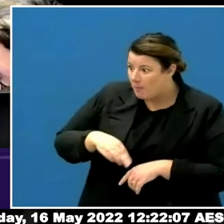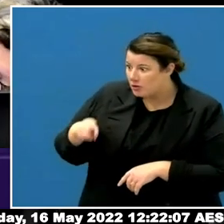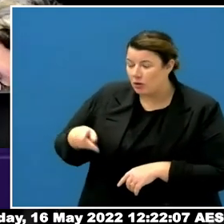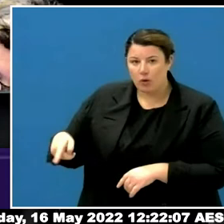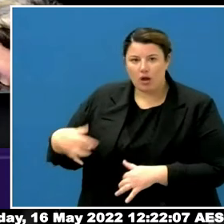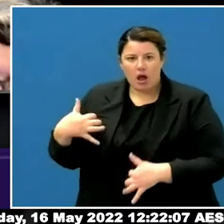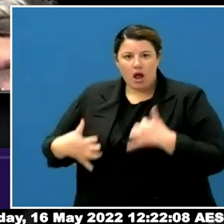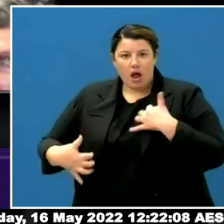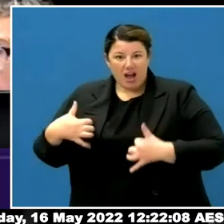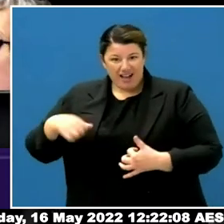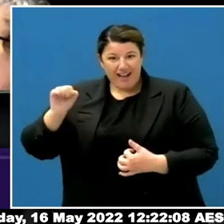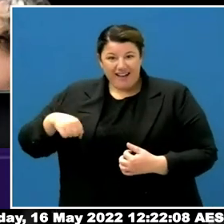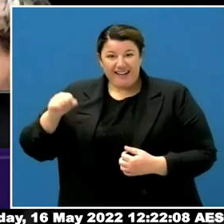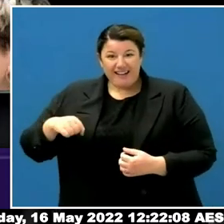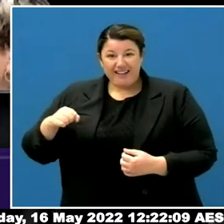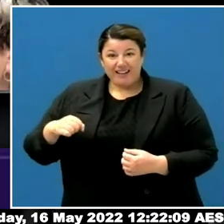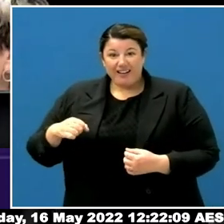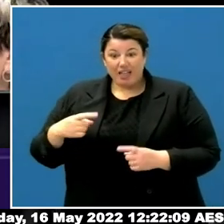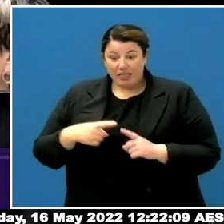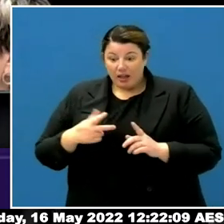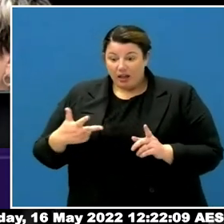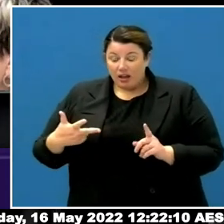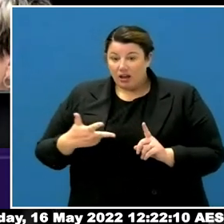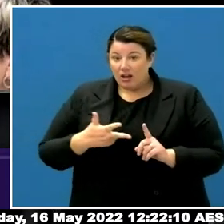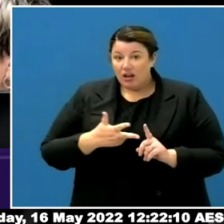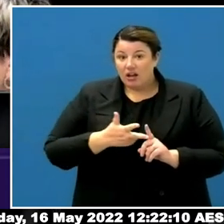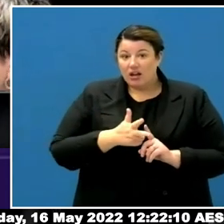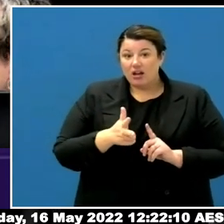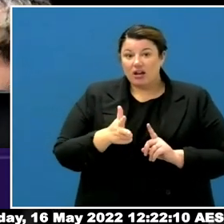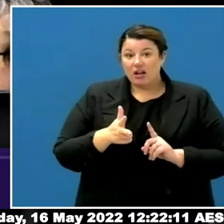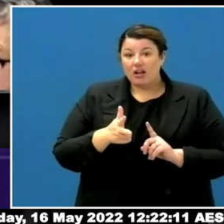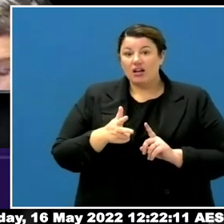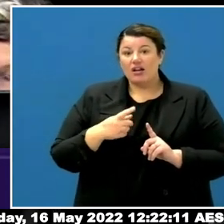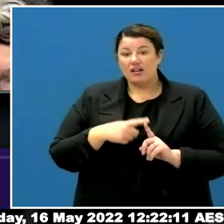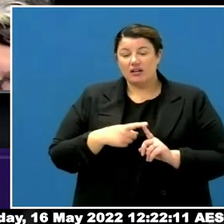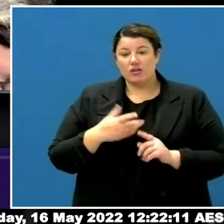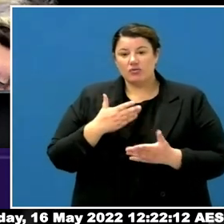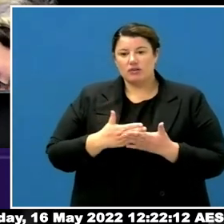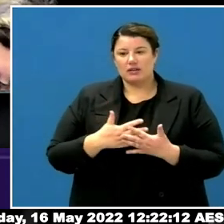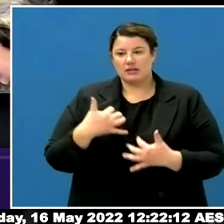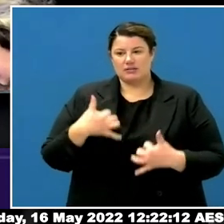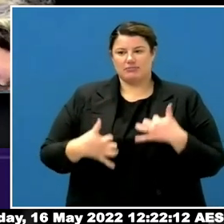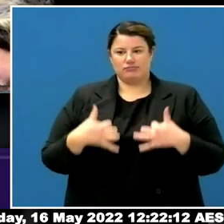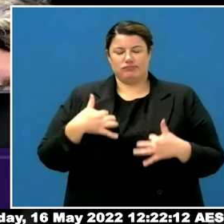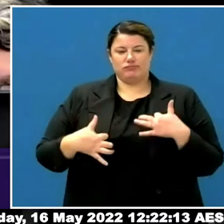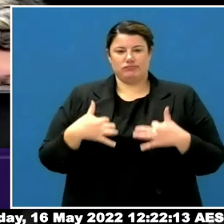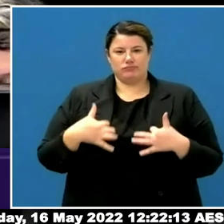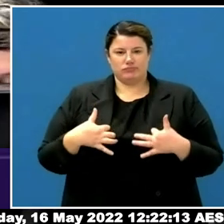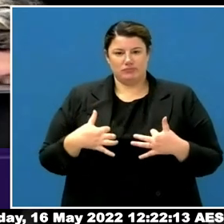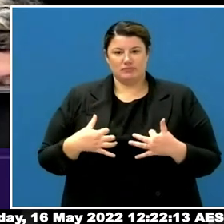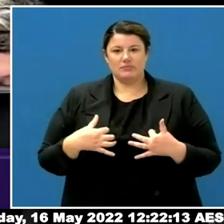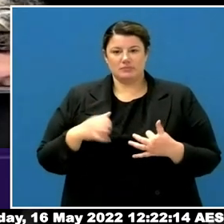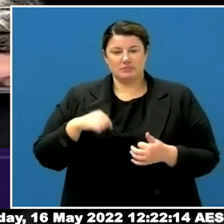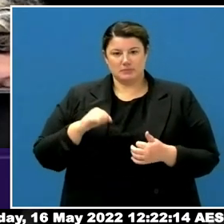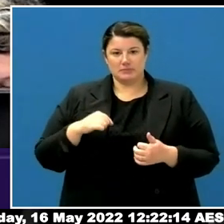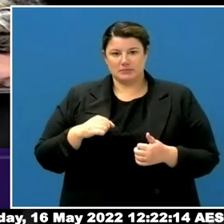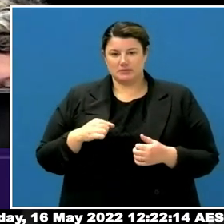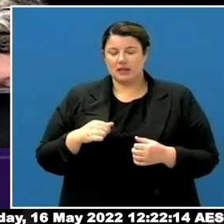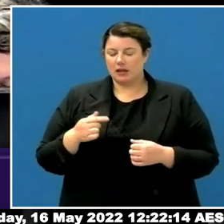And then when Toby - you say Toby appeared excited. Jason, yes. Sorry, I withdraw that.